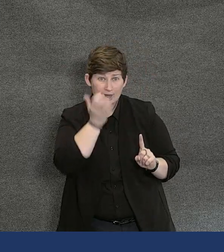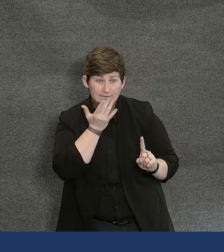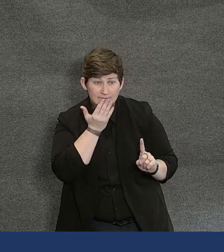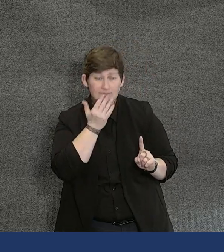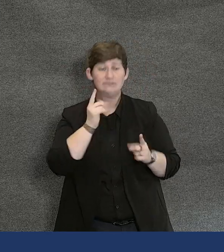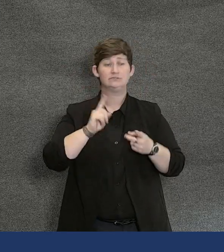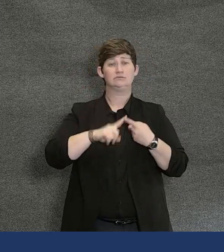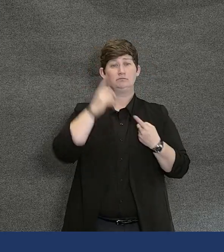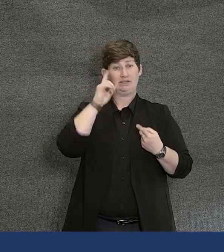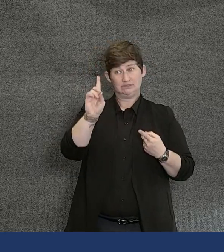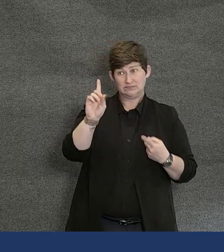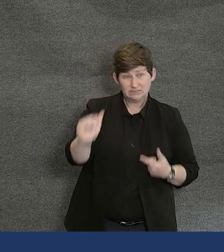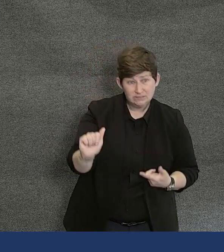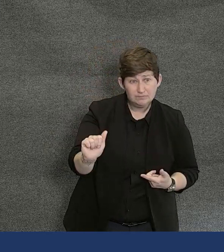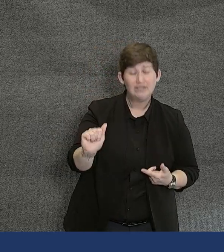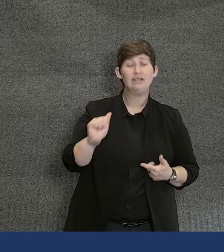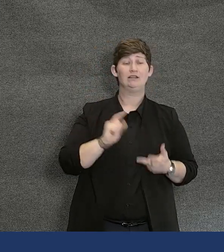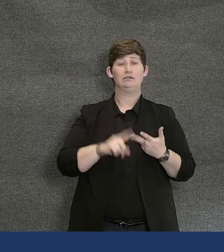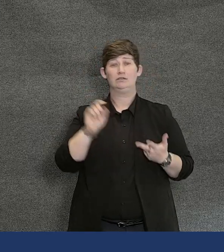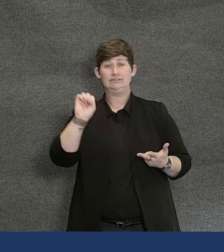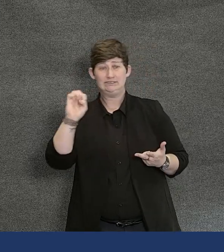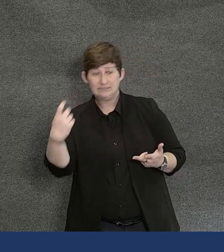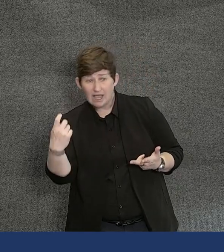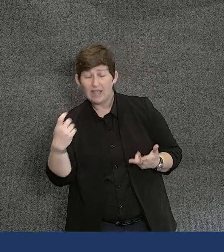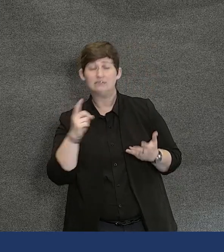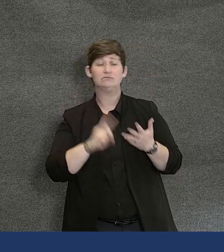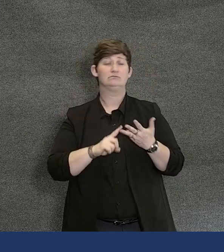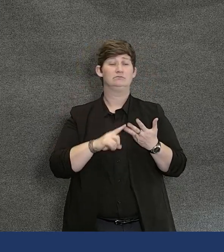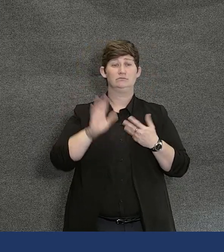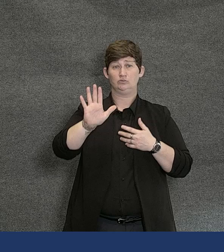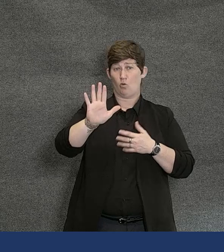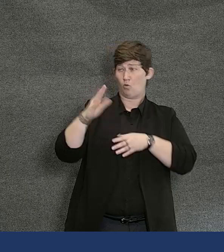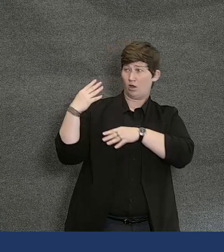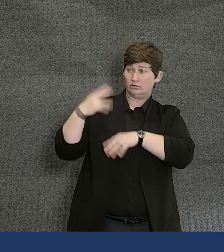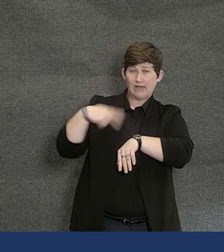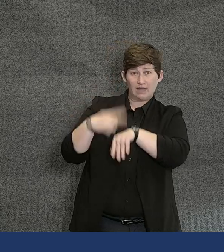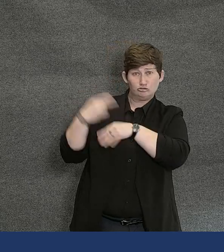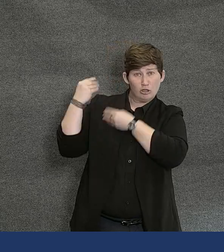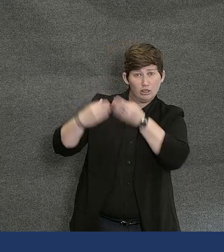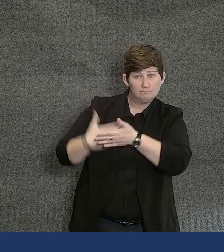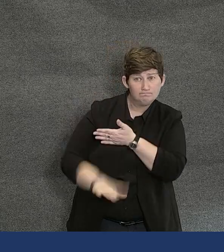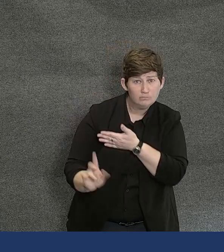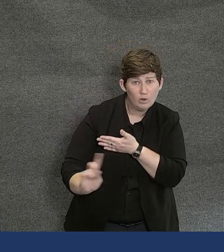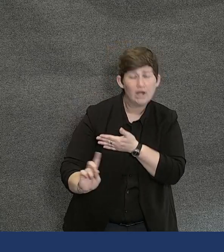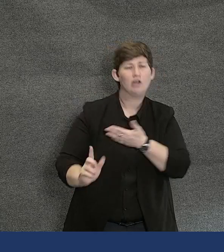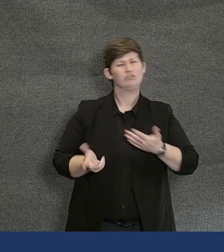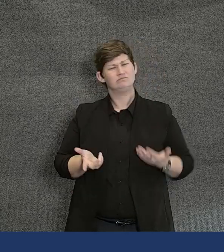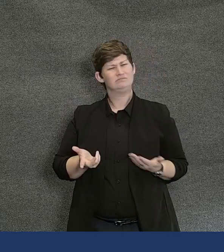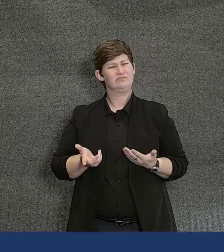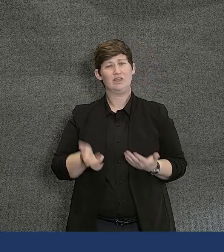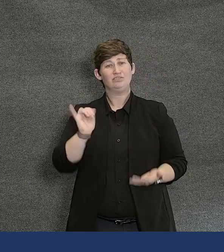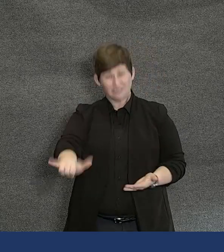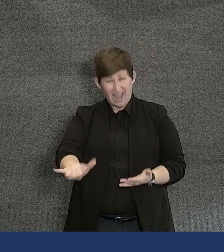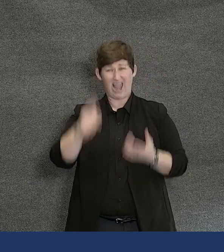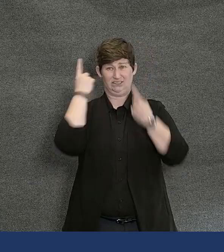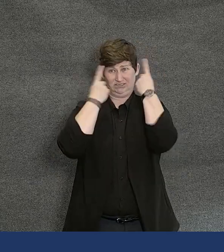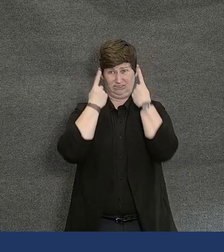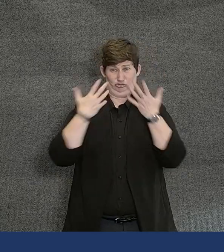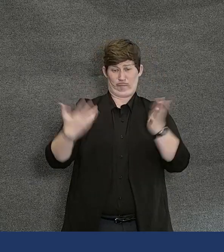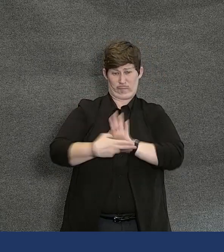because of their sex, because of their national origin. That's discrimination. Jim Crow.